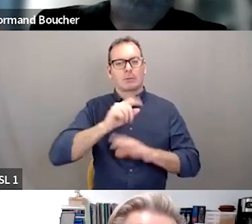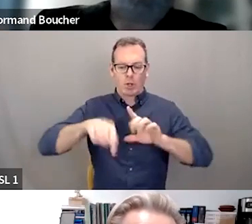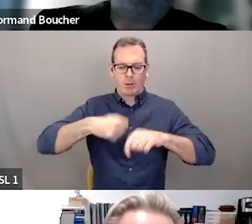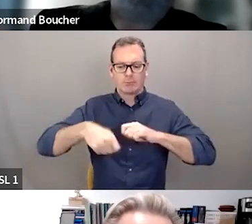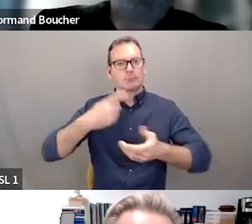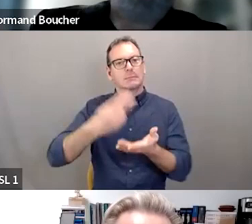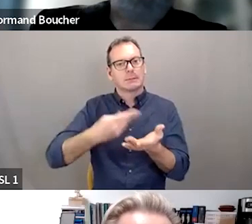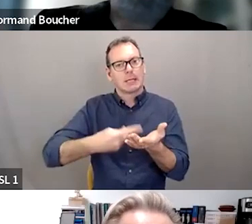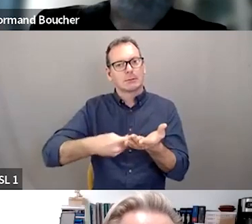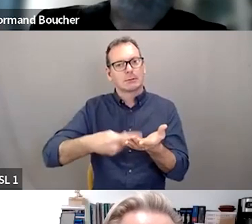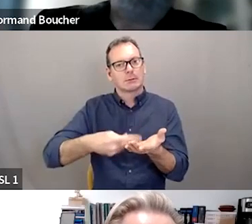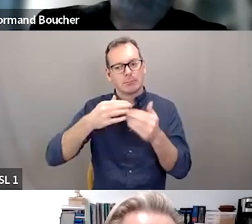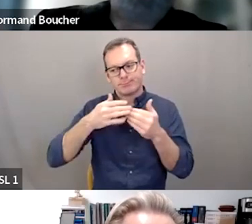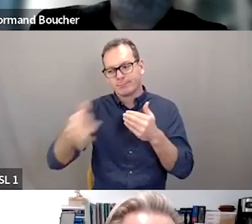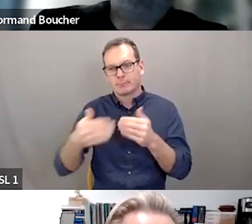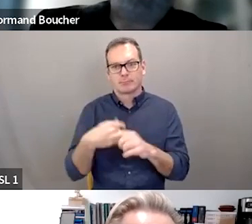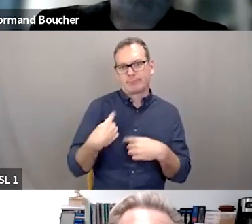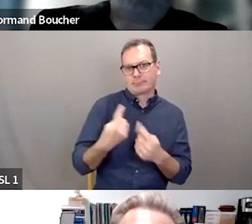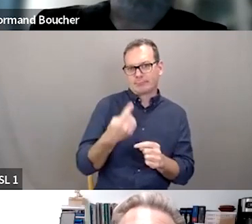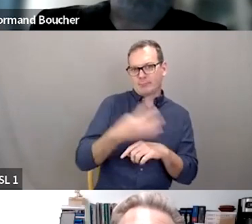the great discussion we've been having over the last few days and thank you very much